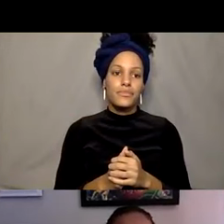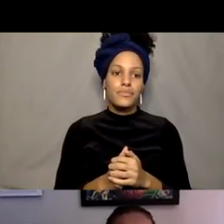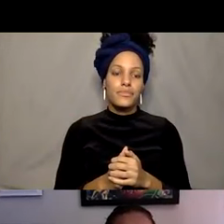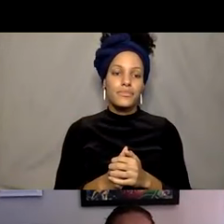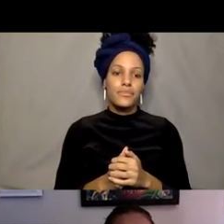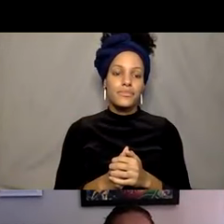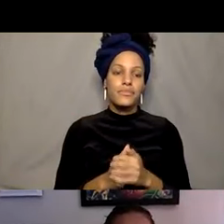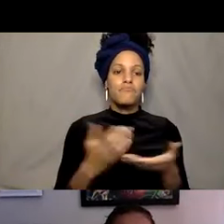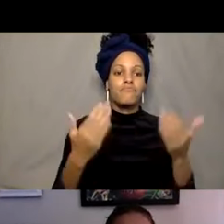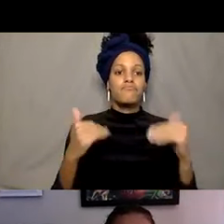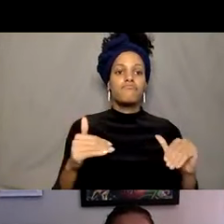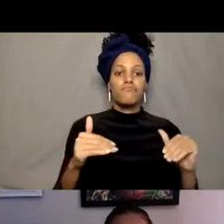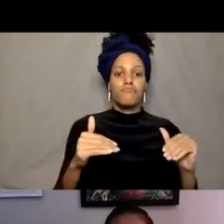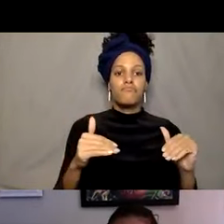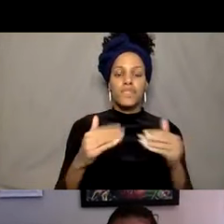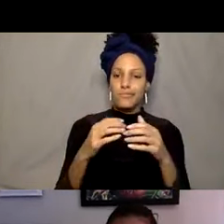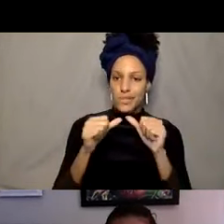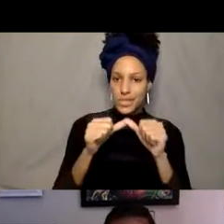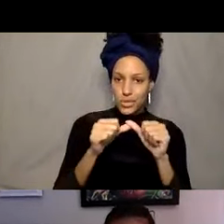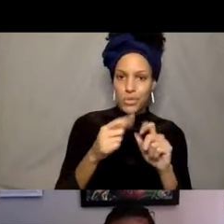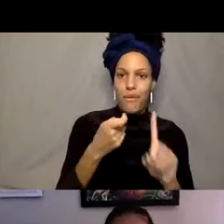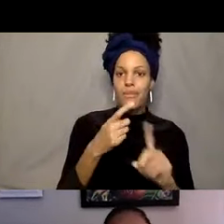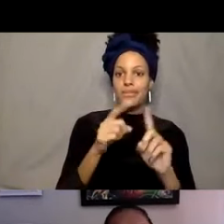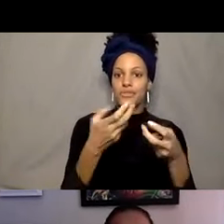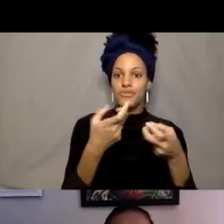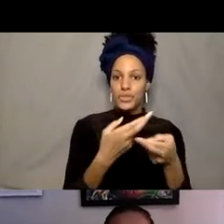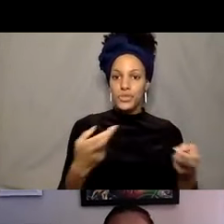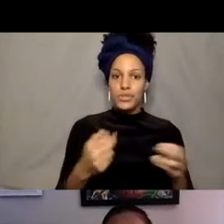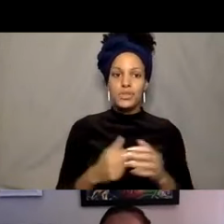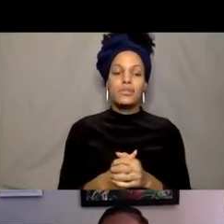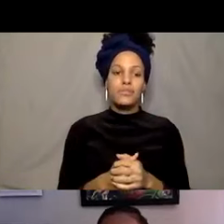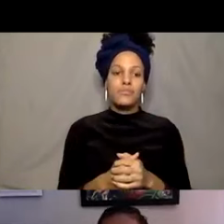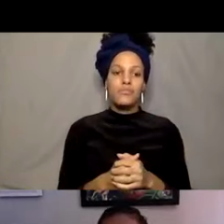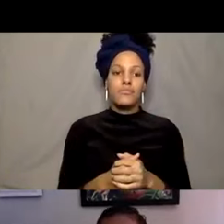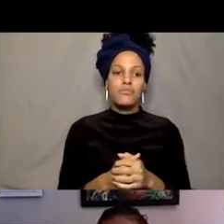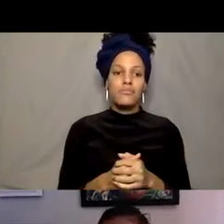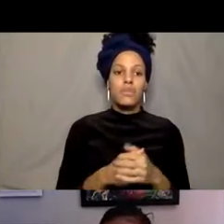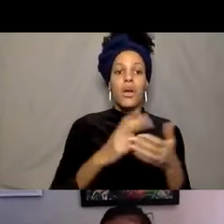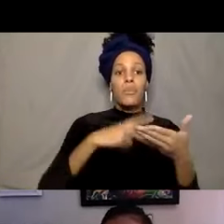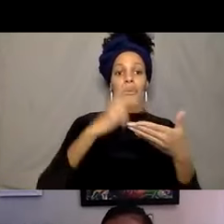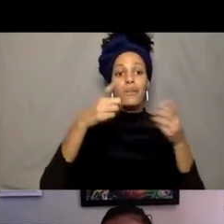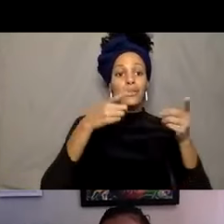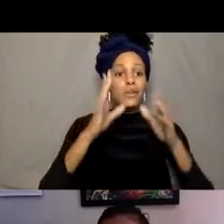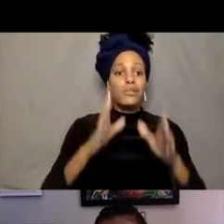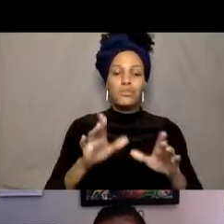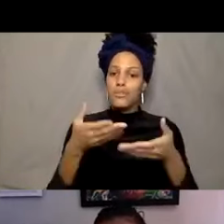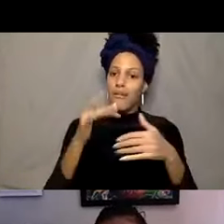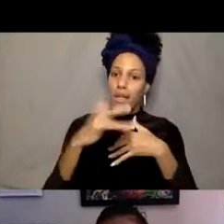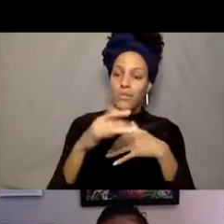This slide is a continuation on resources that we provide. So program directors are available to assist with your application.